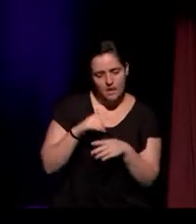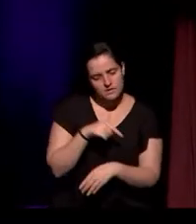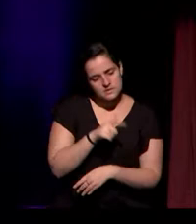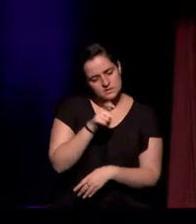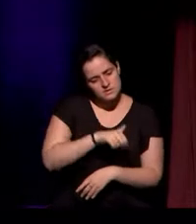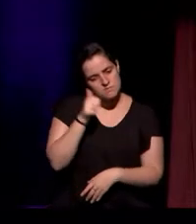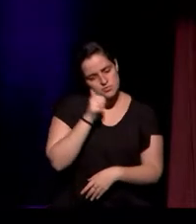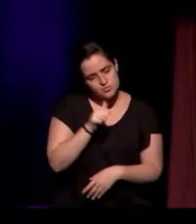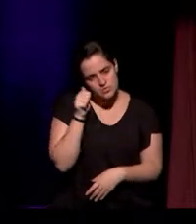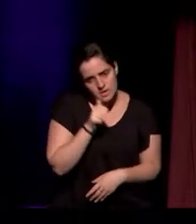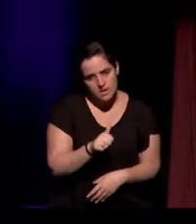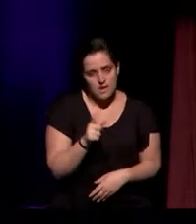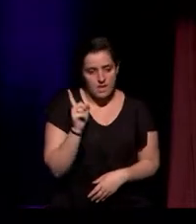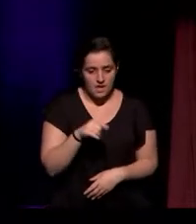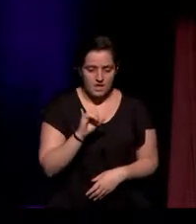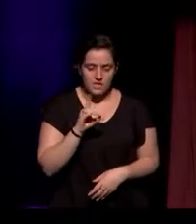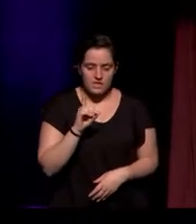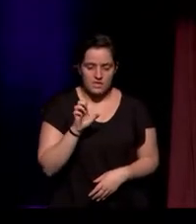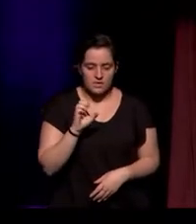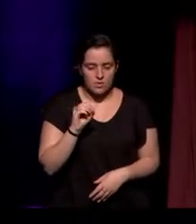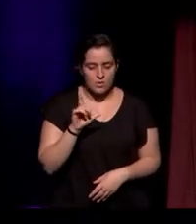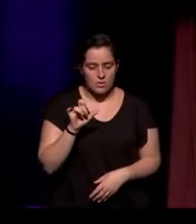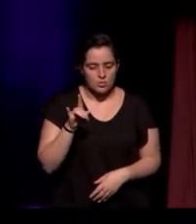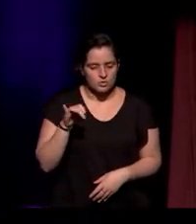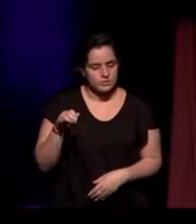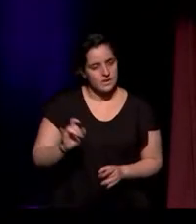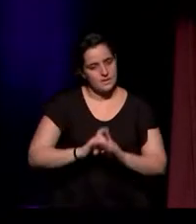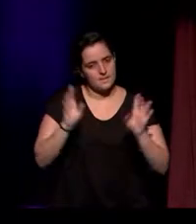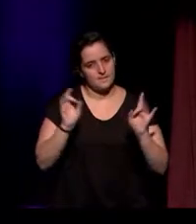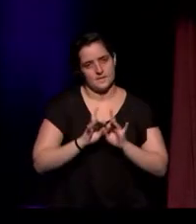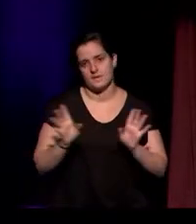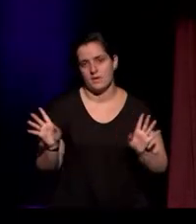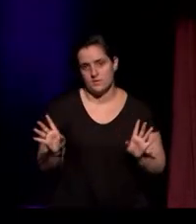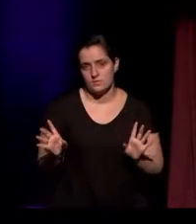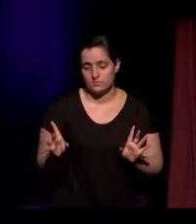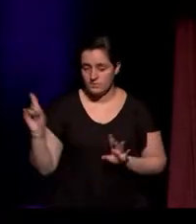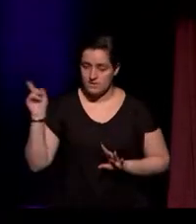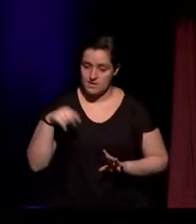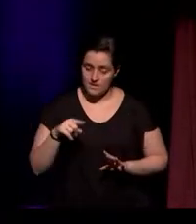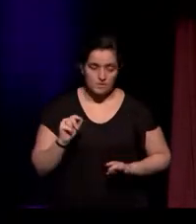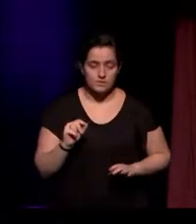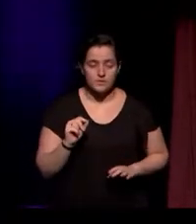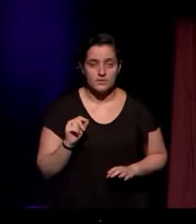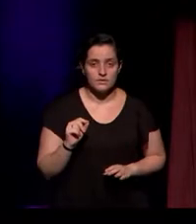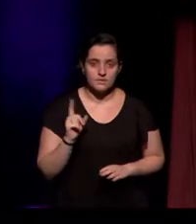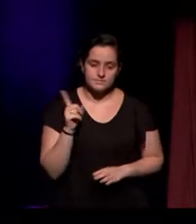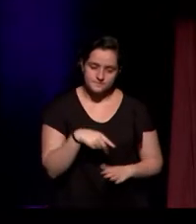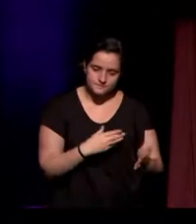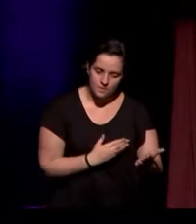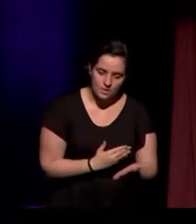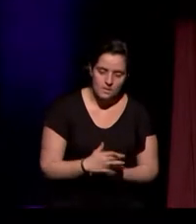is a liberal ideology, this liberal ideology too, I usually say, it comes through the hands of Christians.